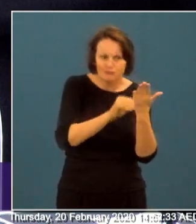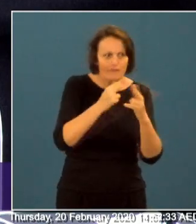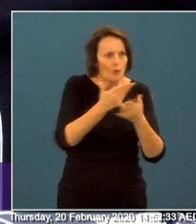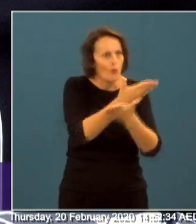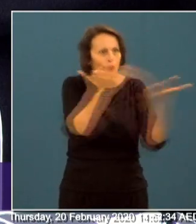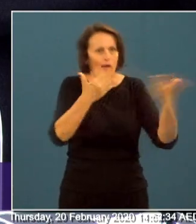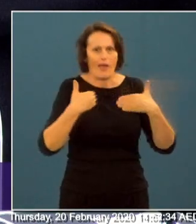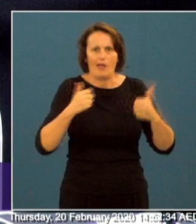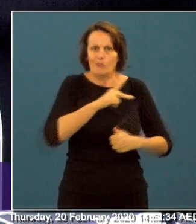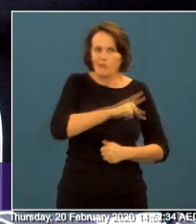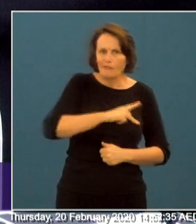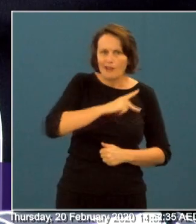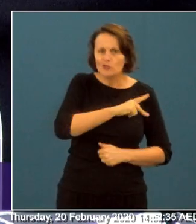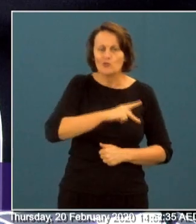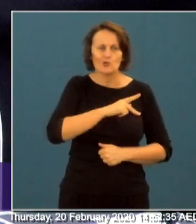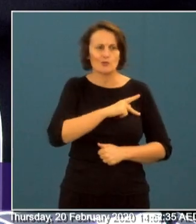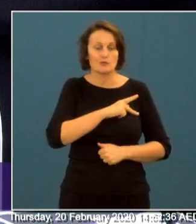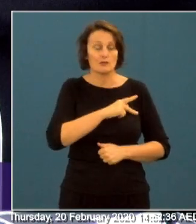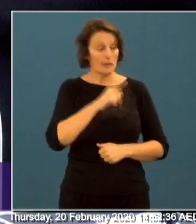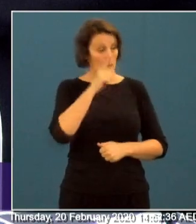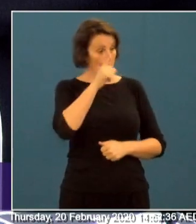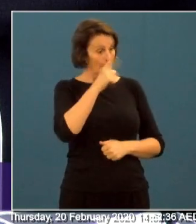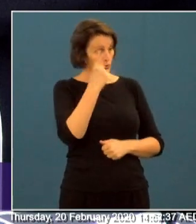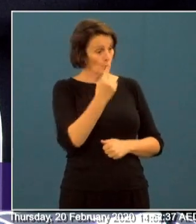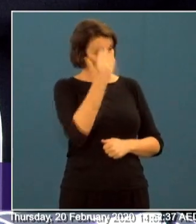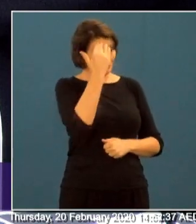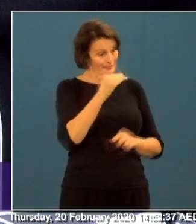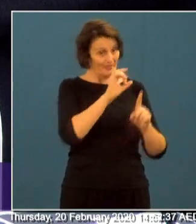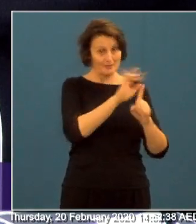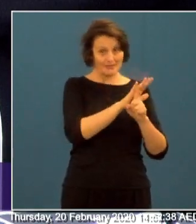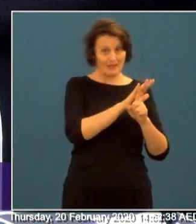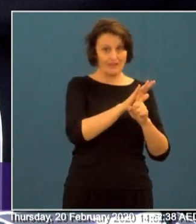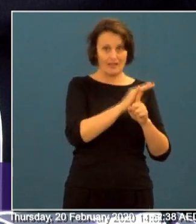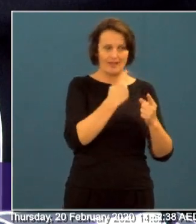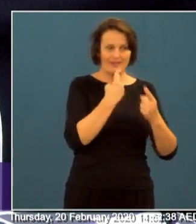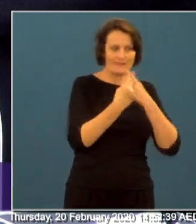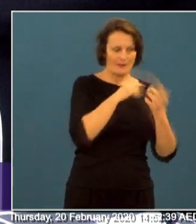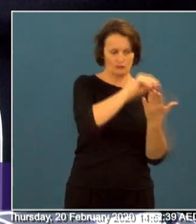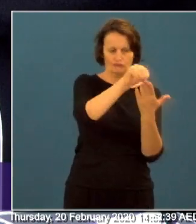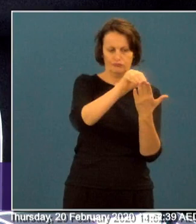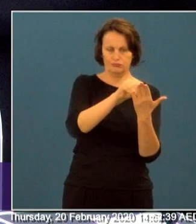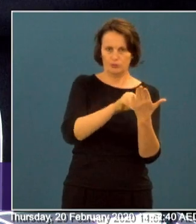from people with lived experience, that can support health care professionals in understanding just what it's like.